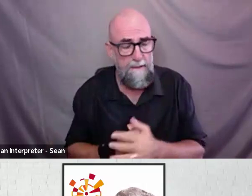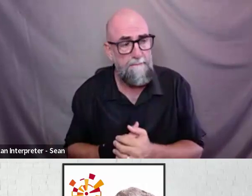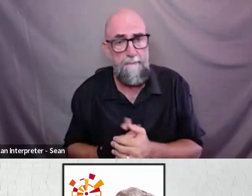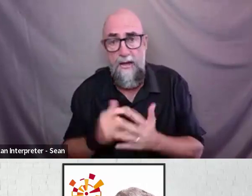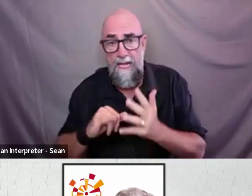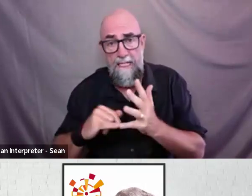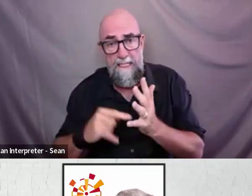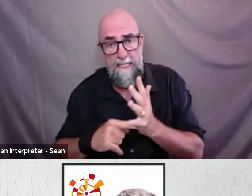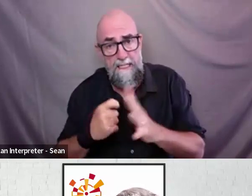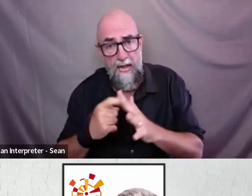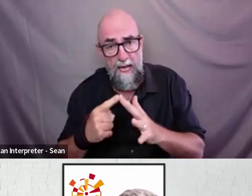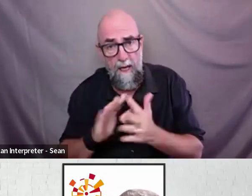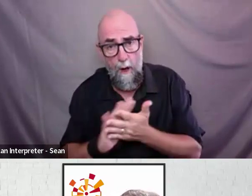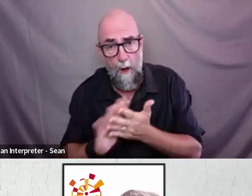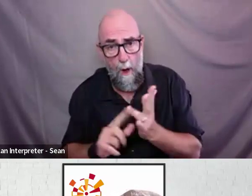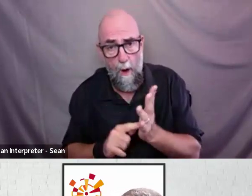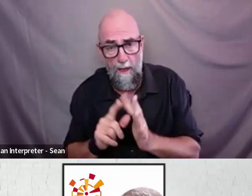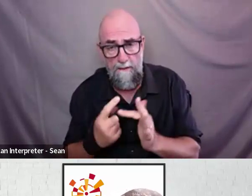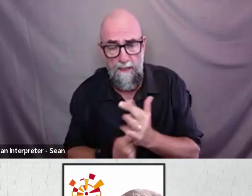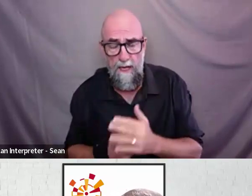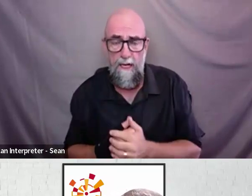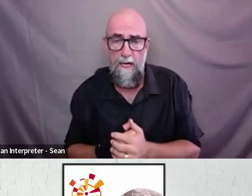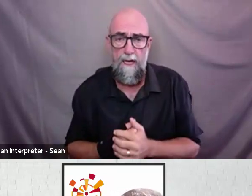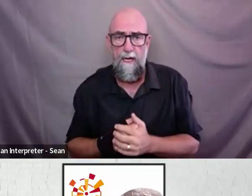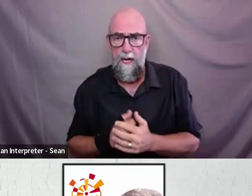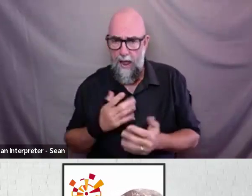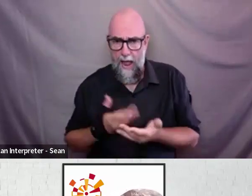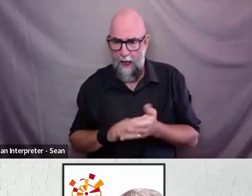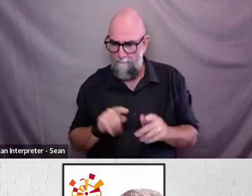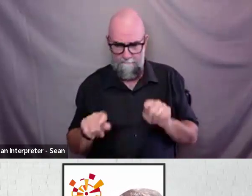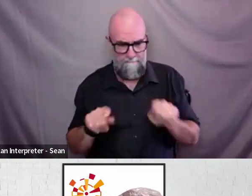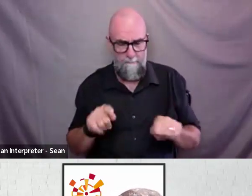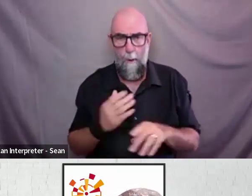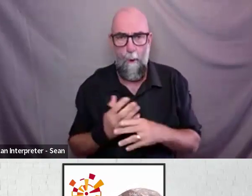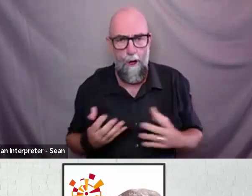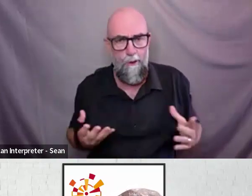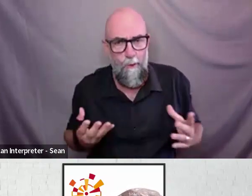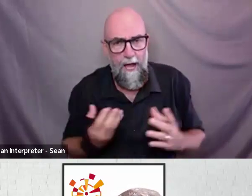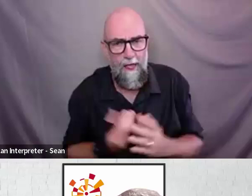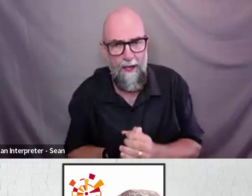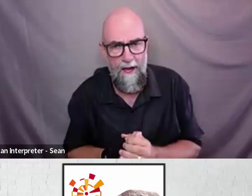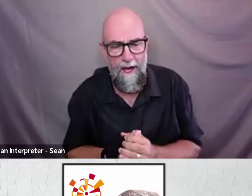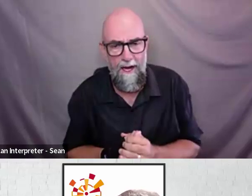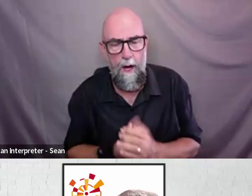this is partially linked to the idea of circles of influence, but the first is those who we